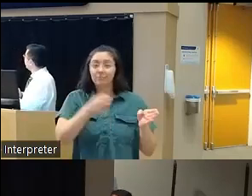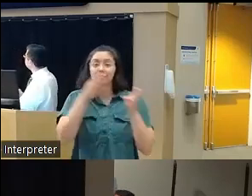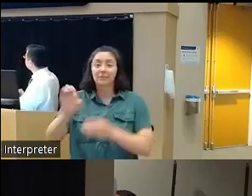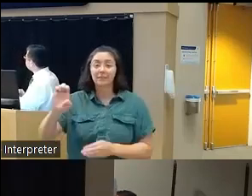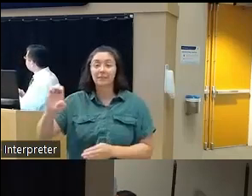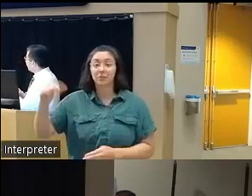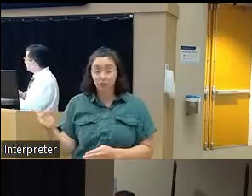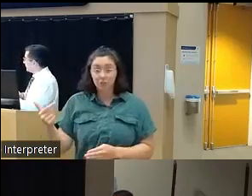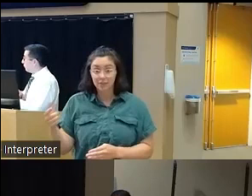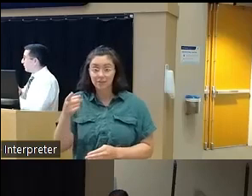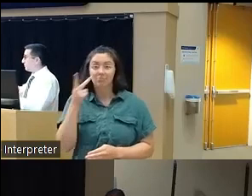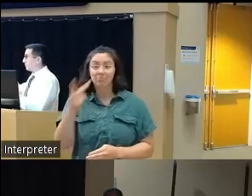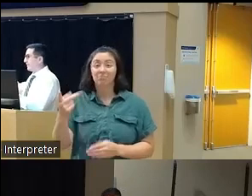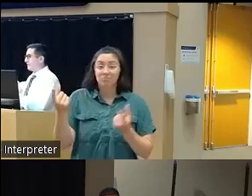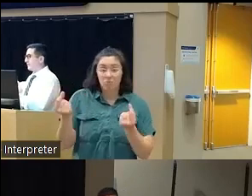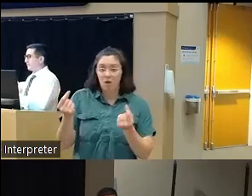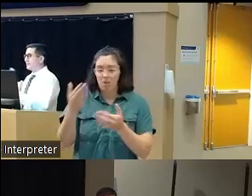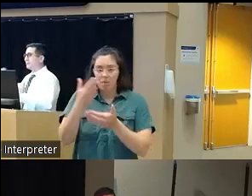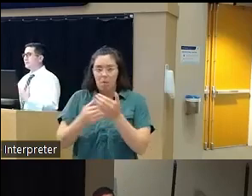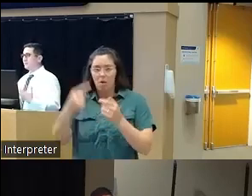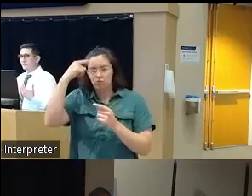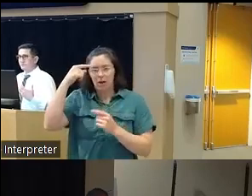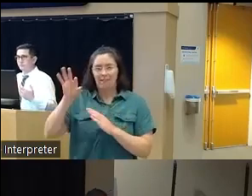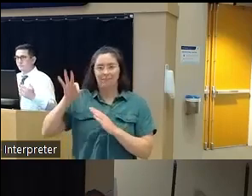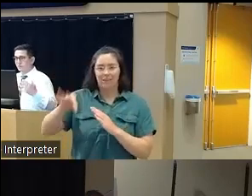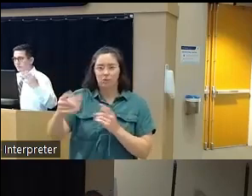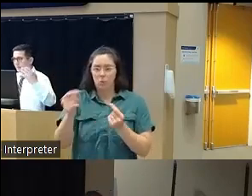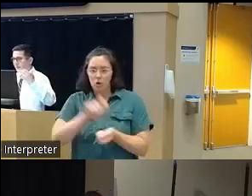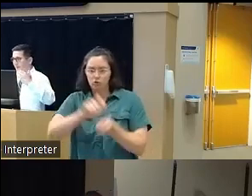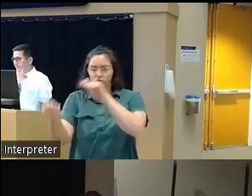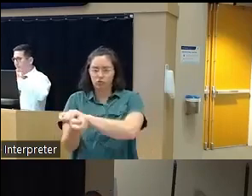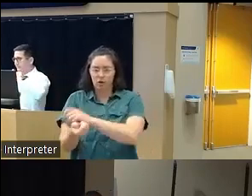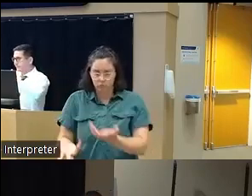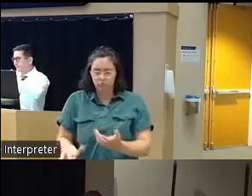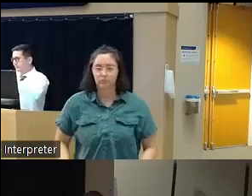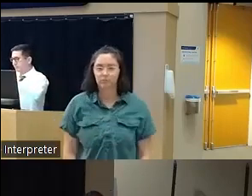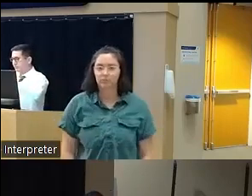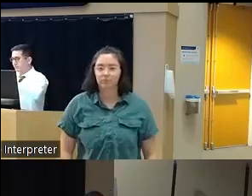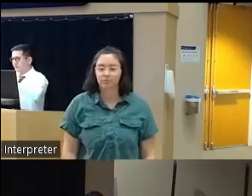Dynamics and seeing what brain frequency is altered so our brain right there's I